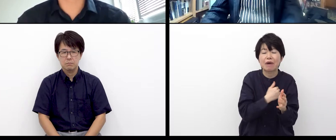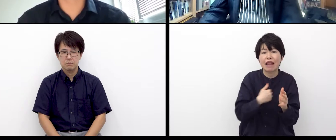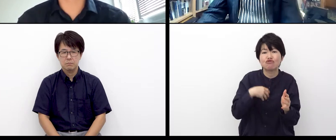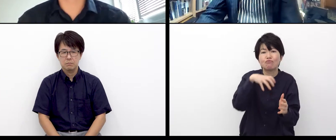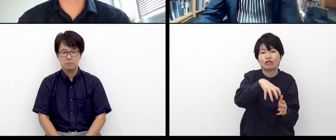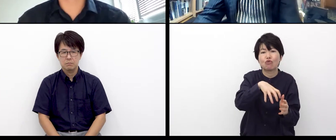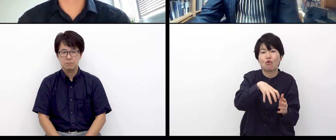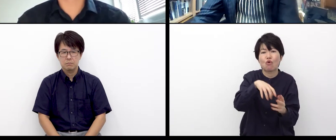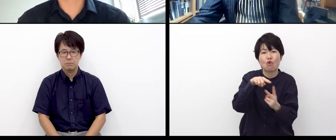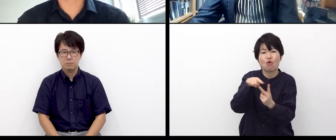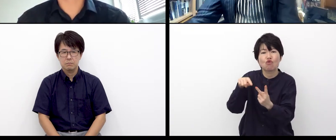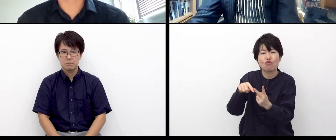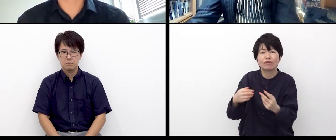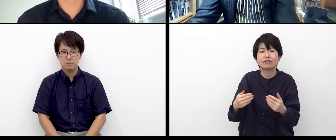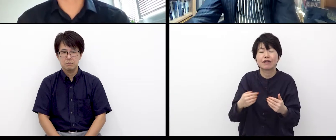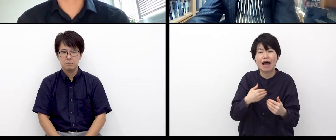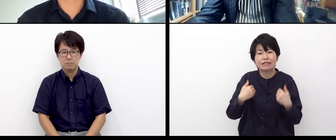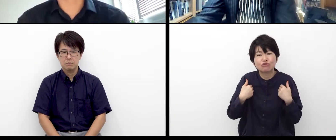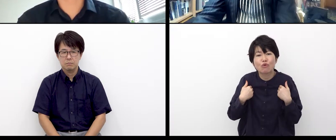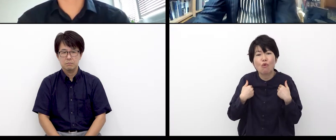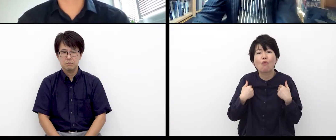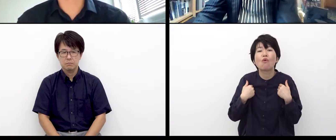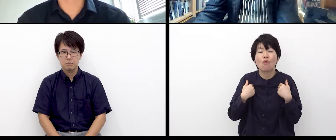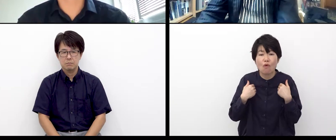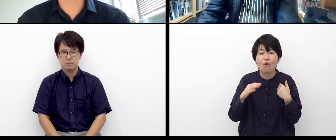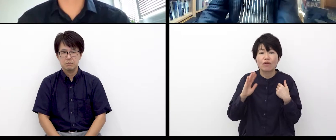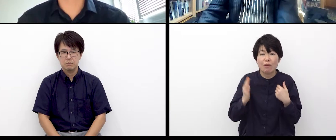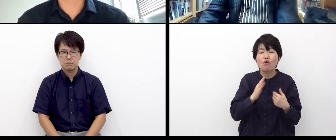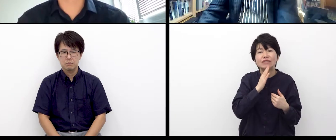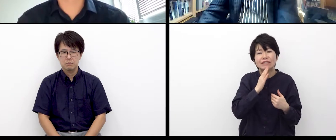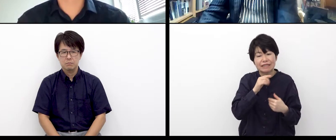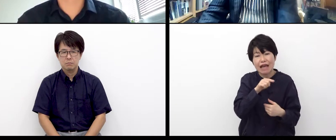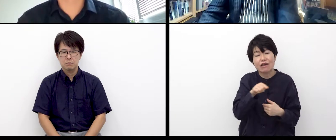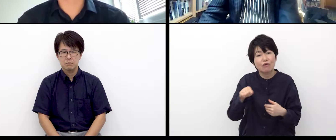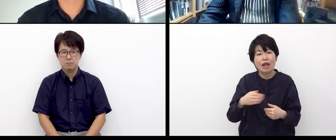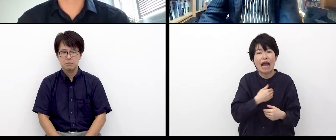There are not many local governments which are seriously taking actions about it, so we still have